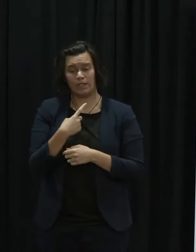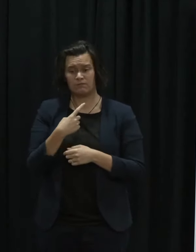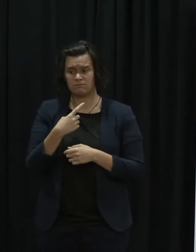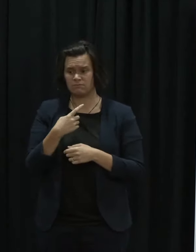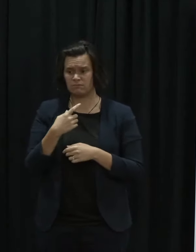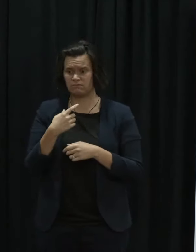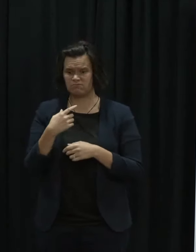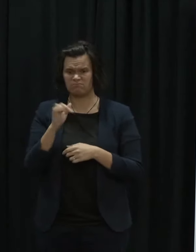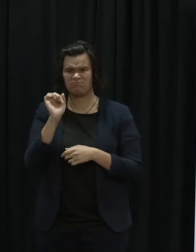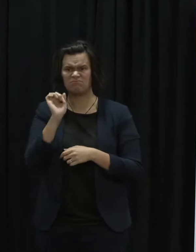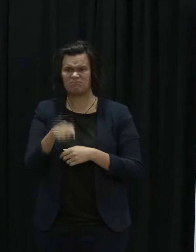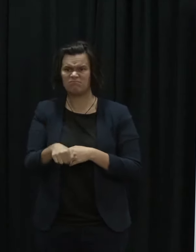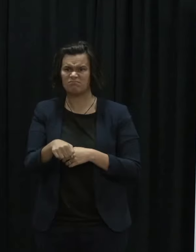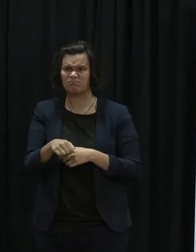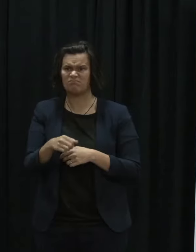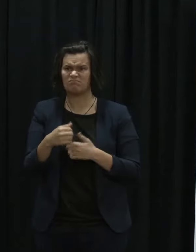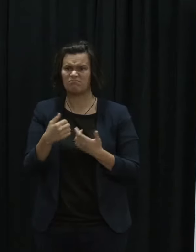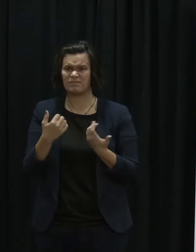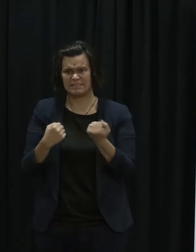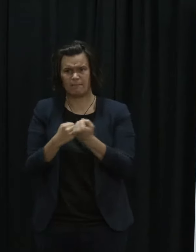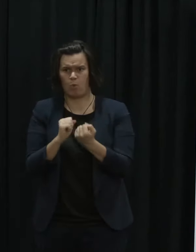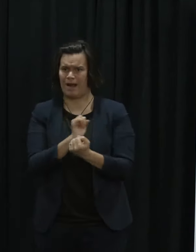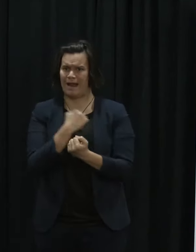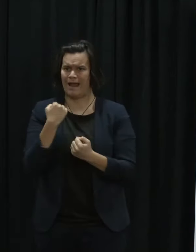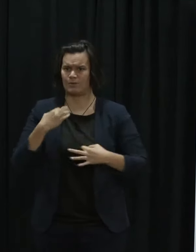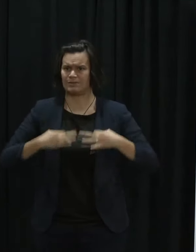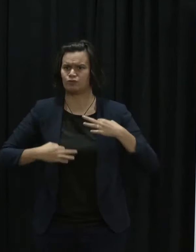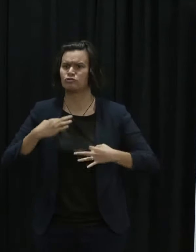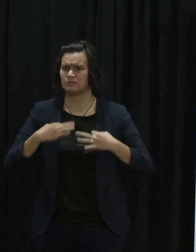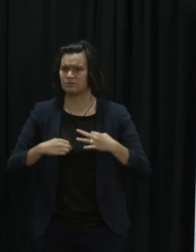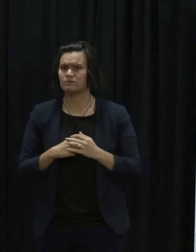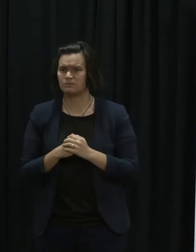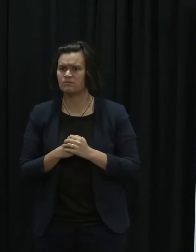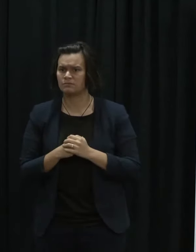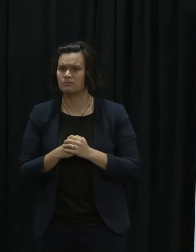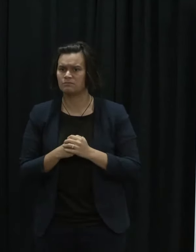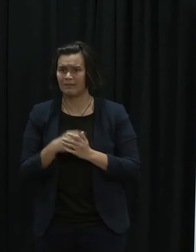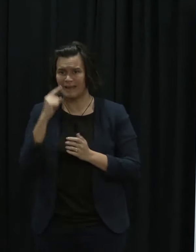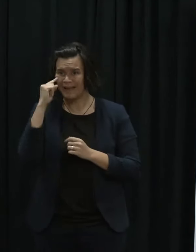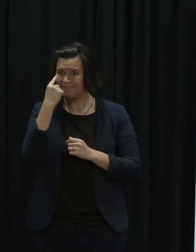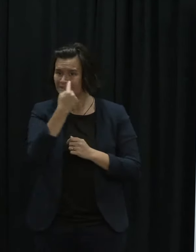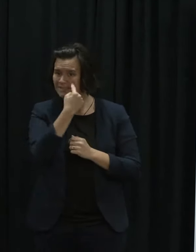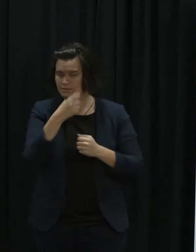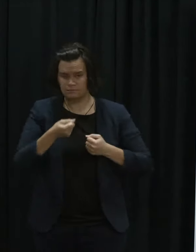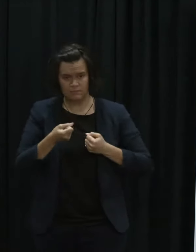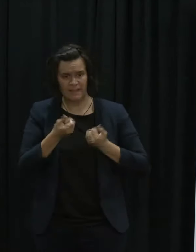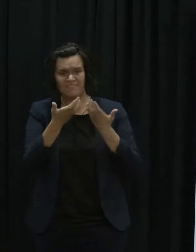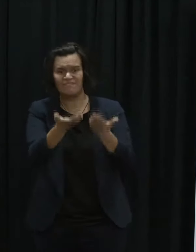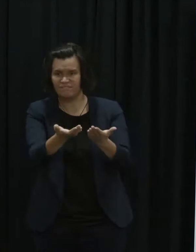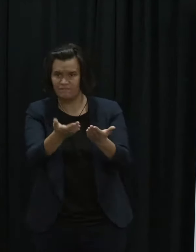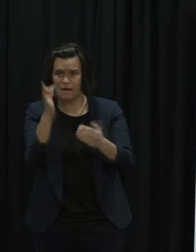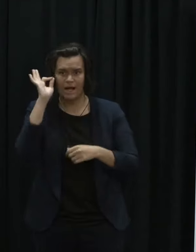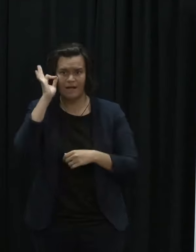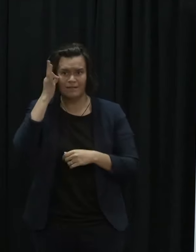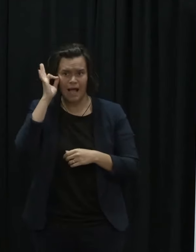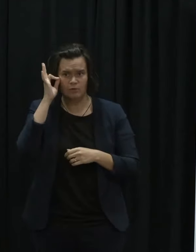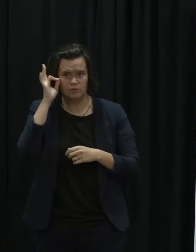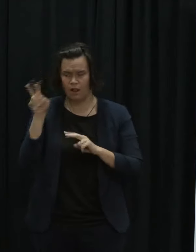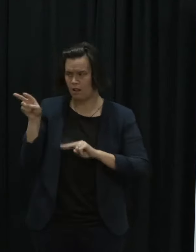could. You told them in June and you made the decision. We stand by the decisions e have made to ensure that we